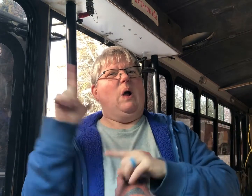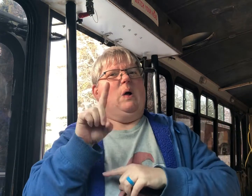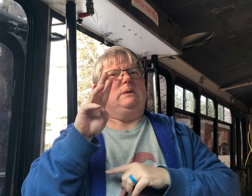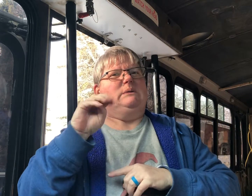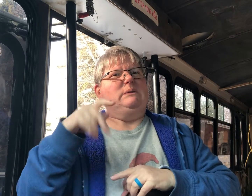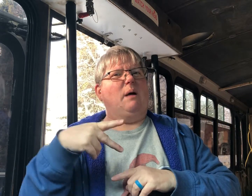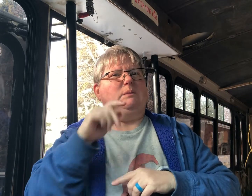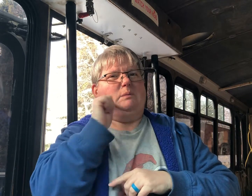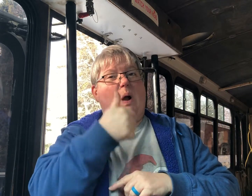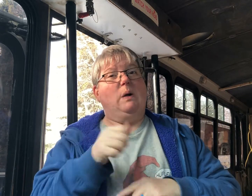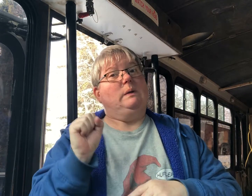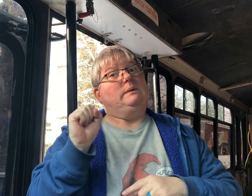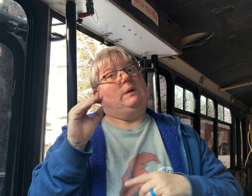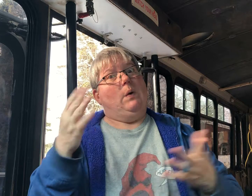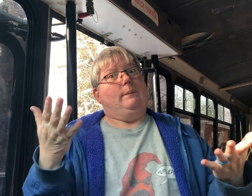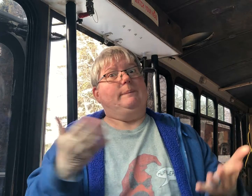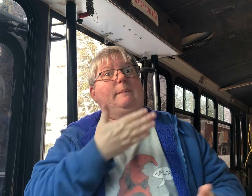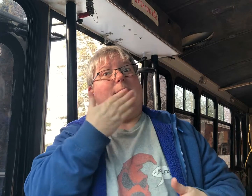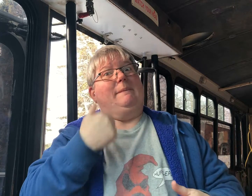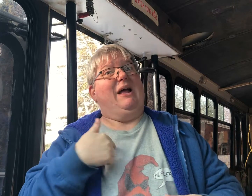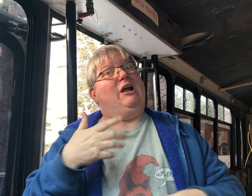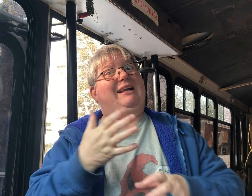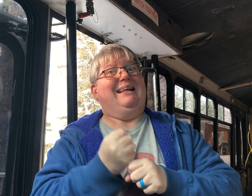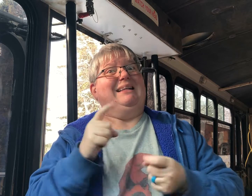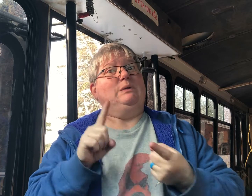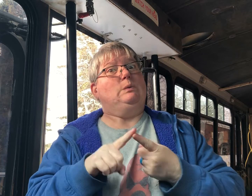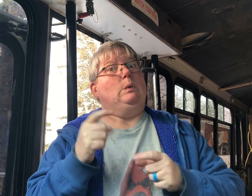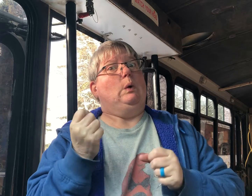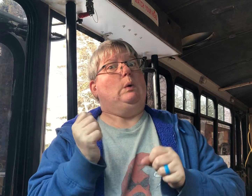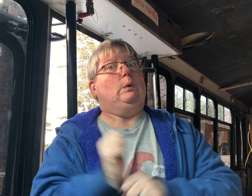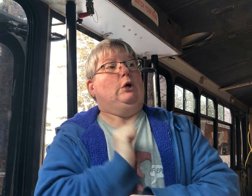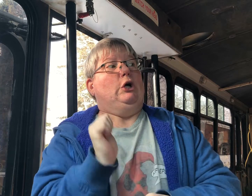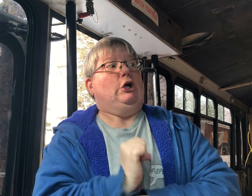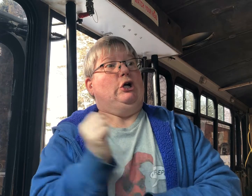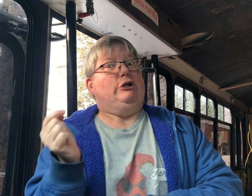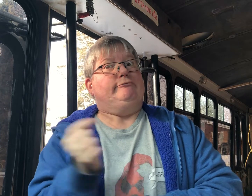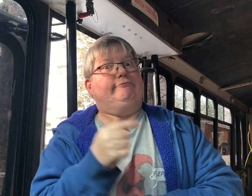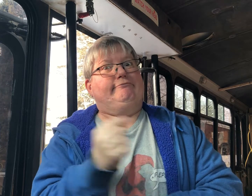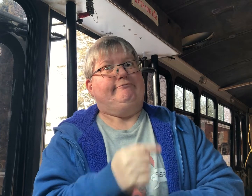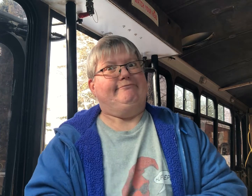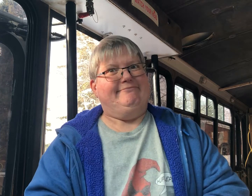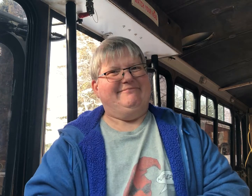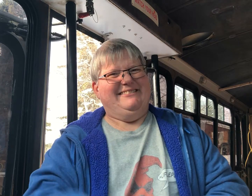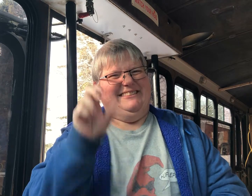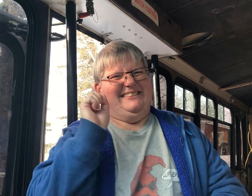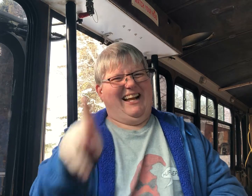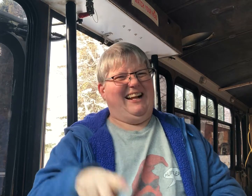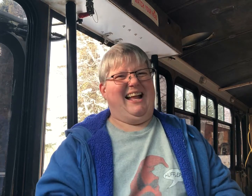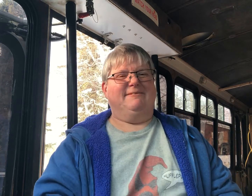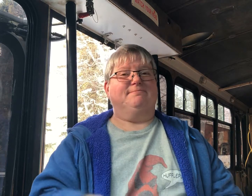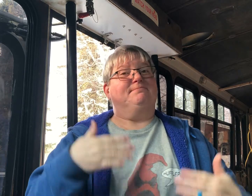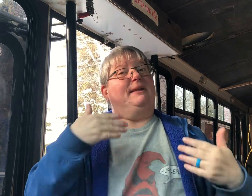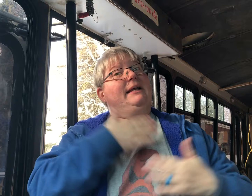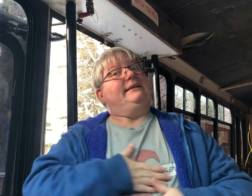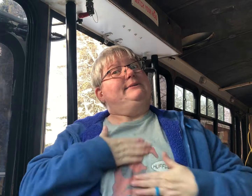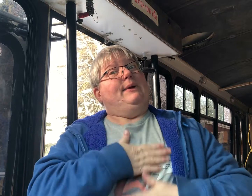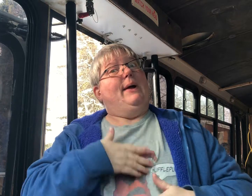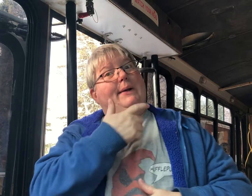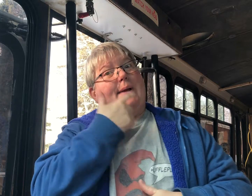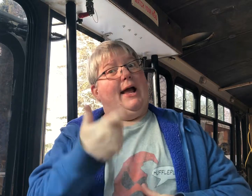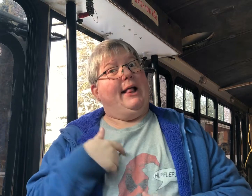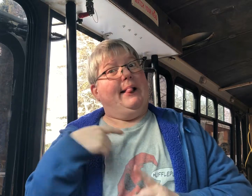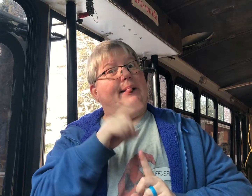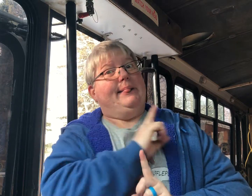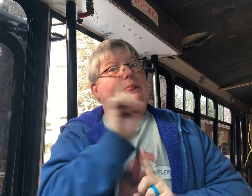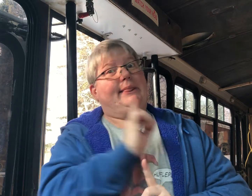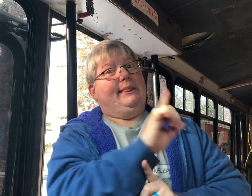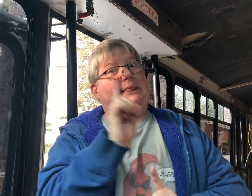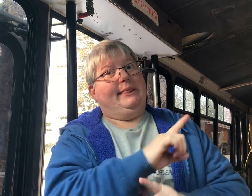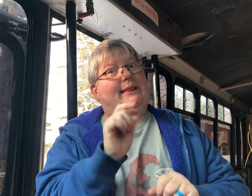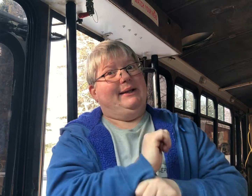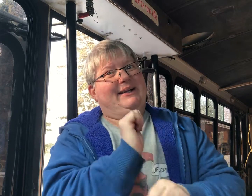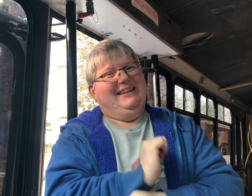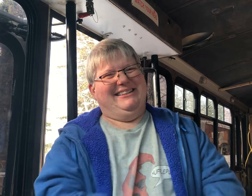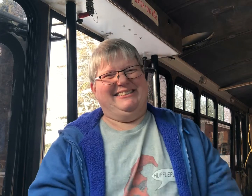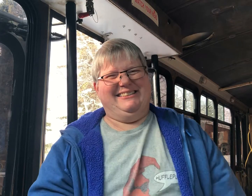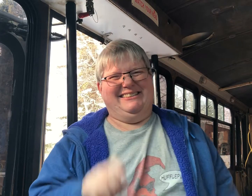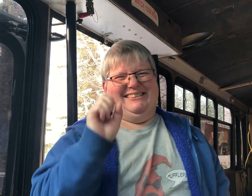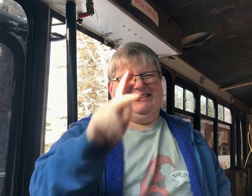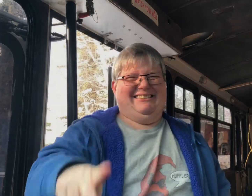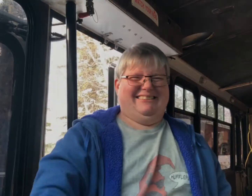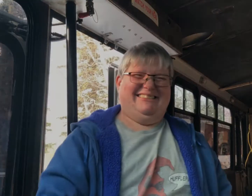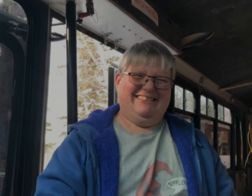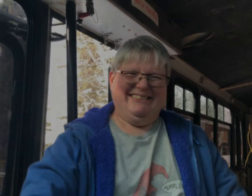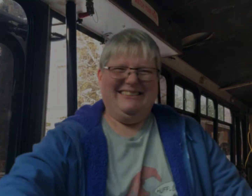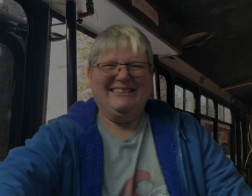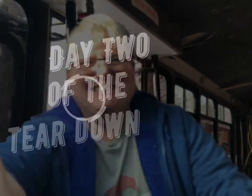better go to the dump tomorrow. So I better get to work. Yeah. Okay enjoy watching me run around. *haha*